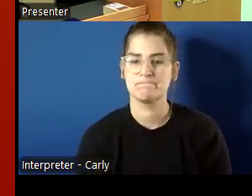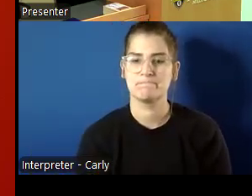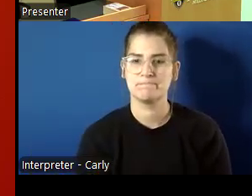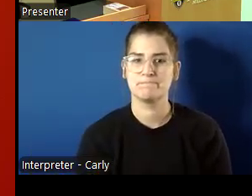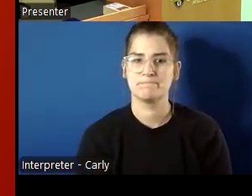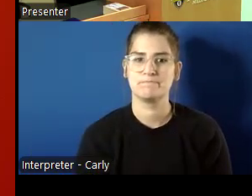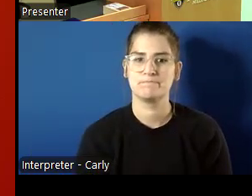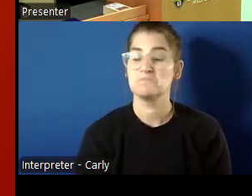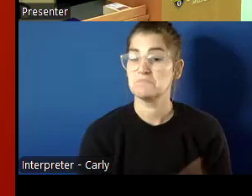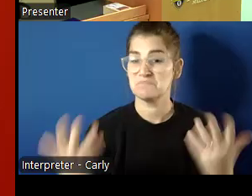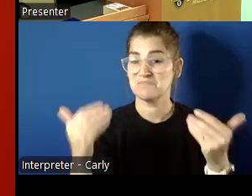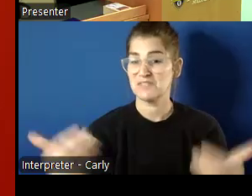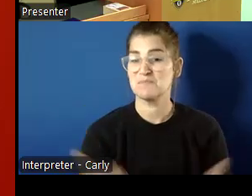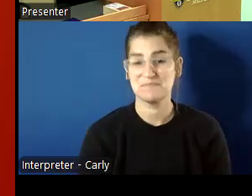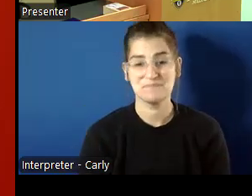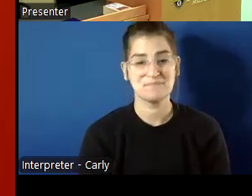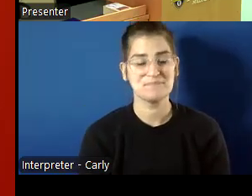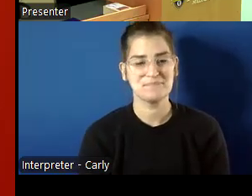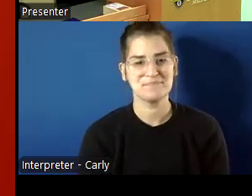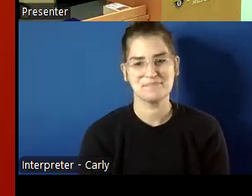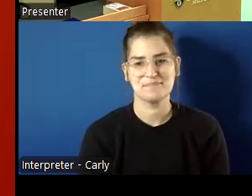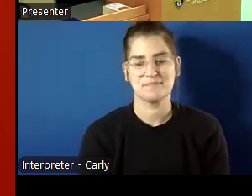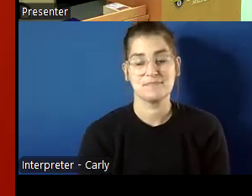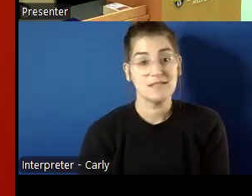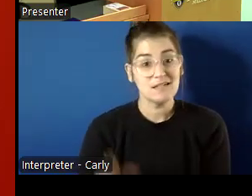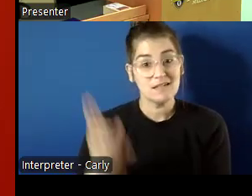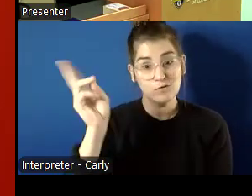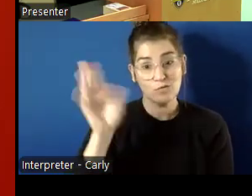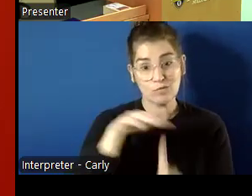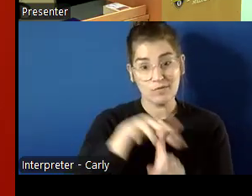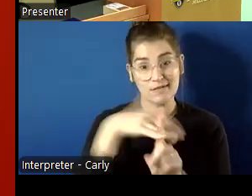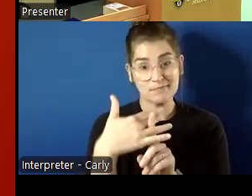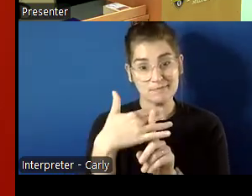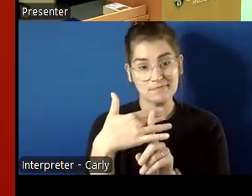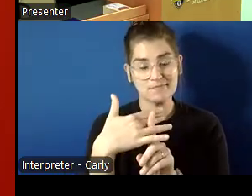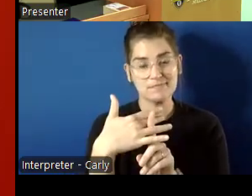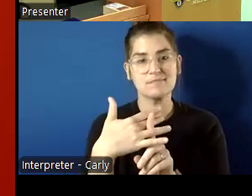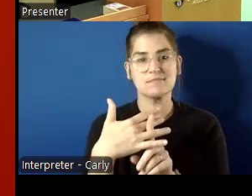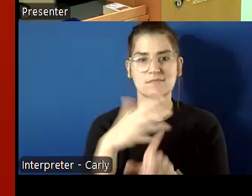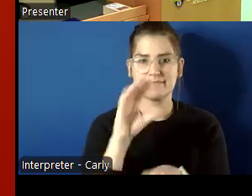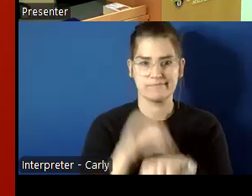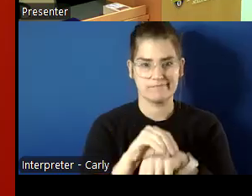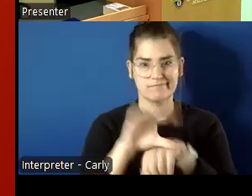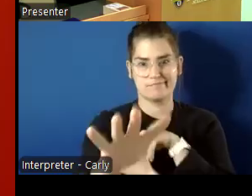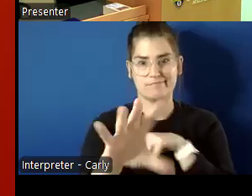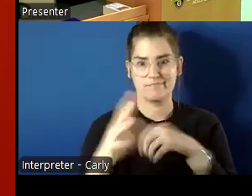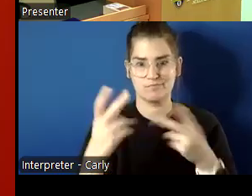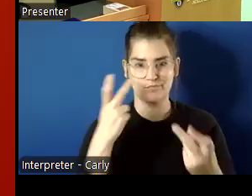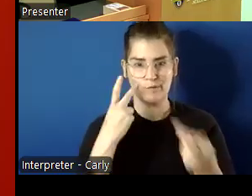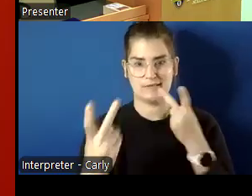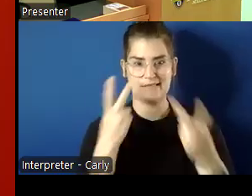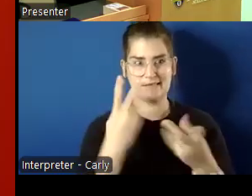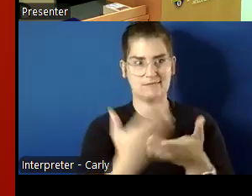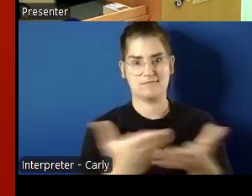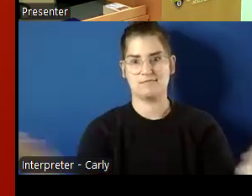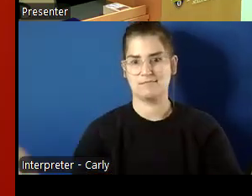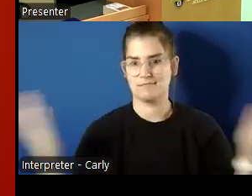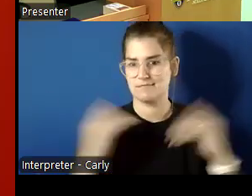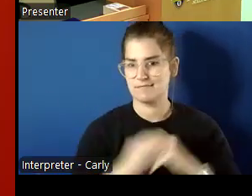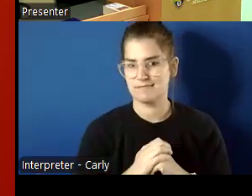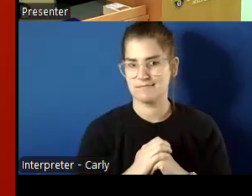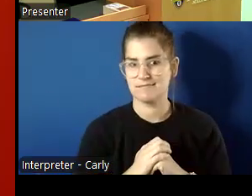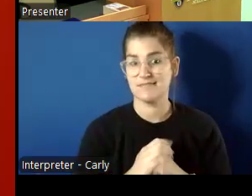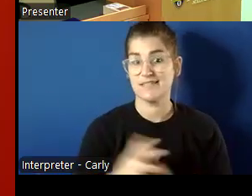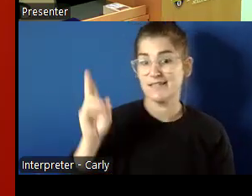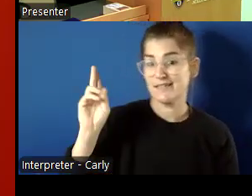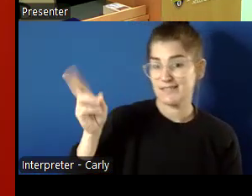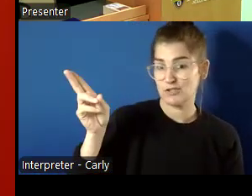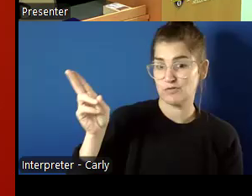So let's go. Historical context shapes what we see in a number of ways because history includes